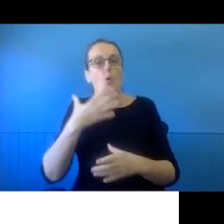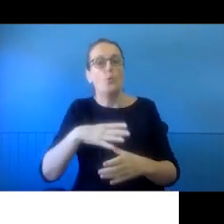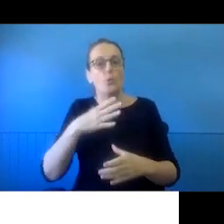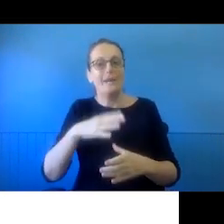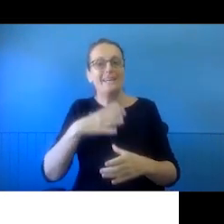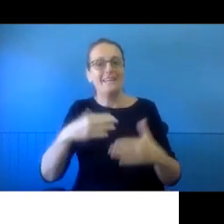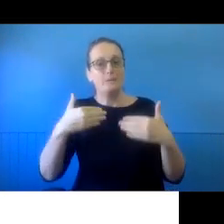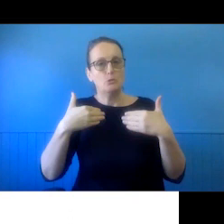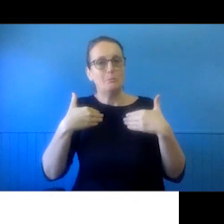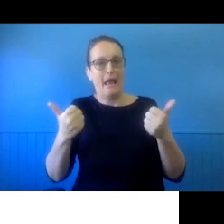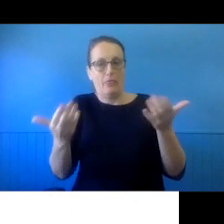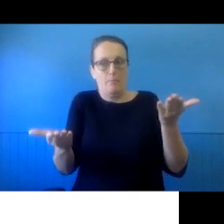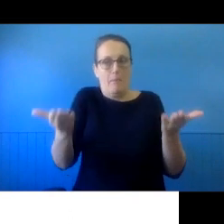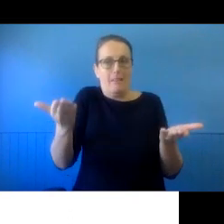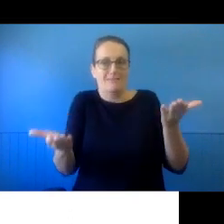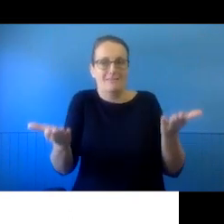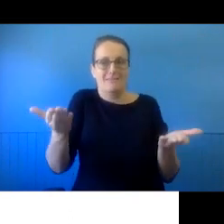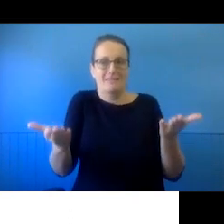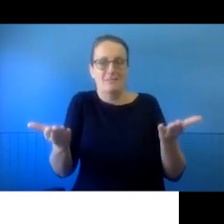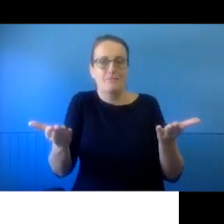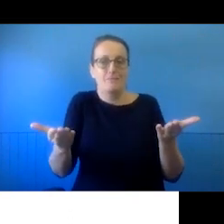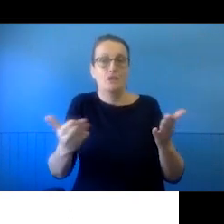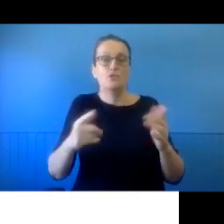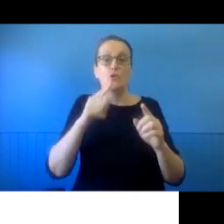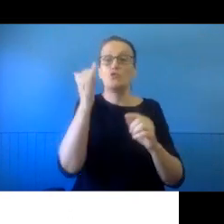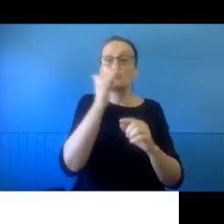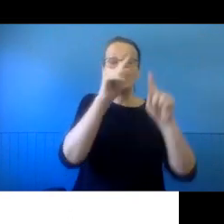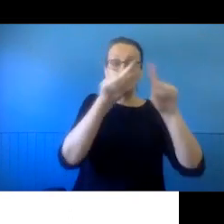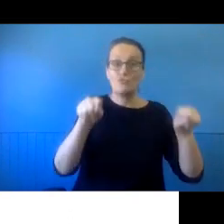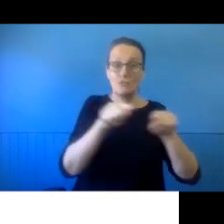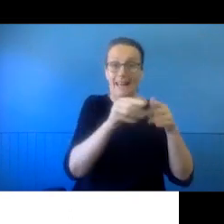leadership, symbolised by the green triangle, and authority, symbolised